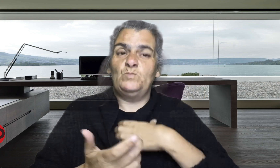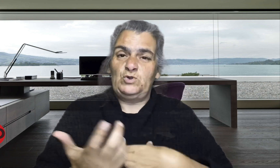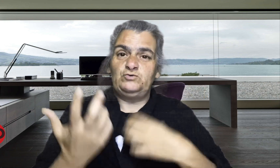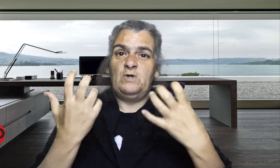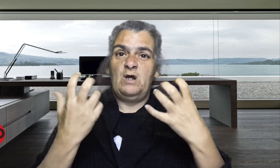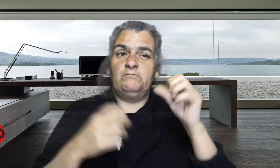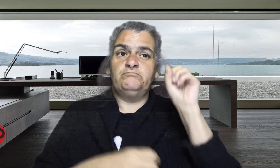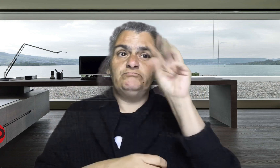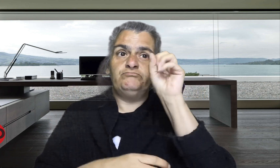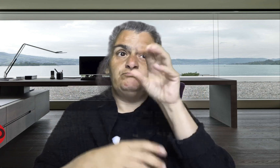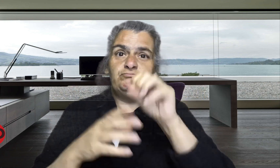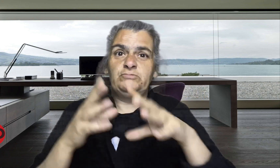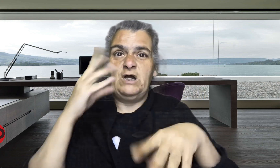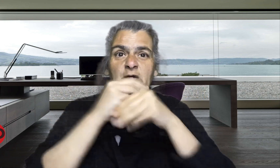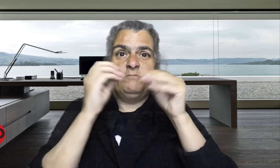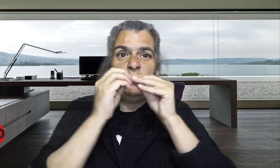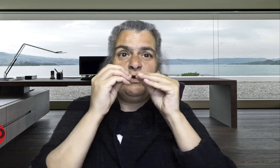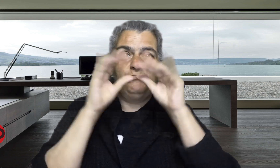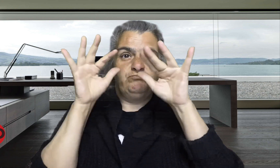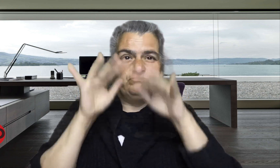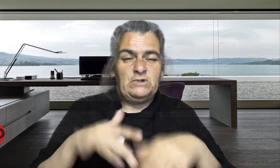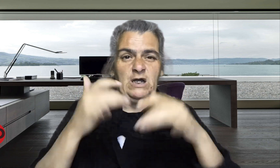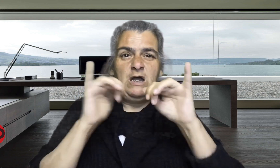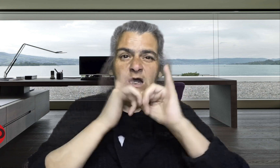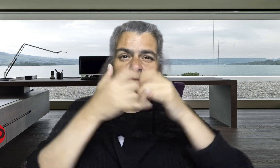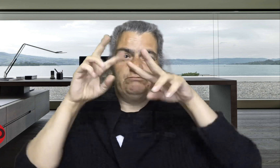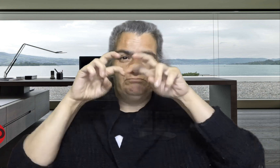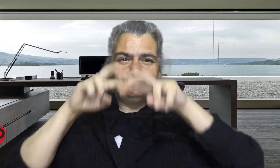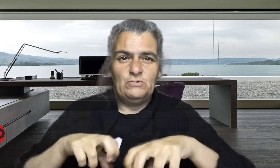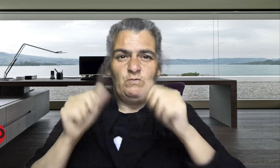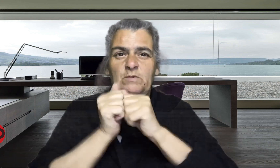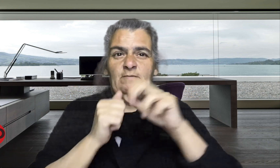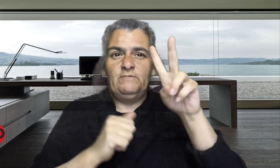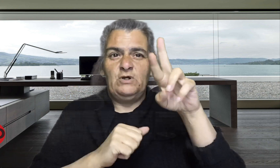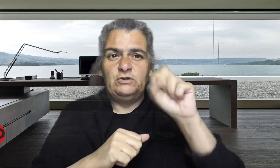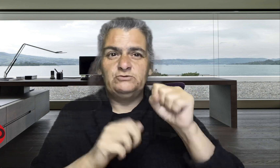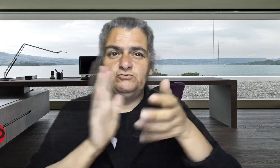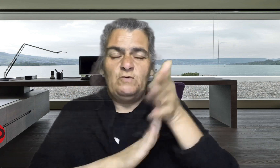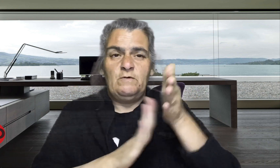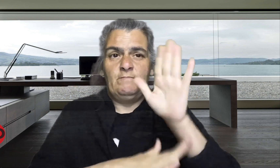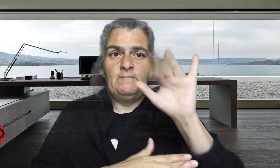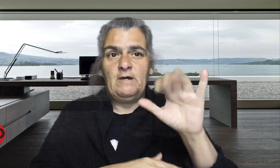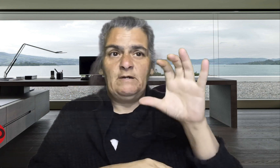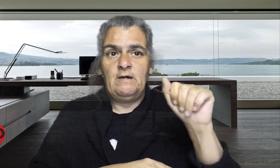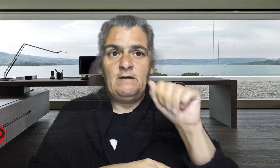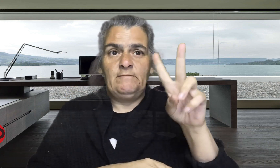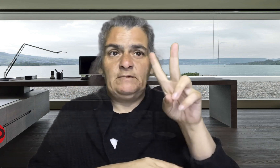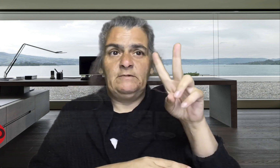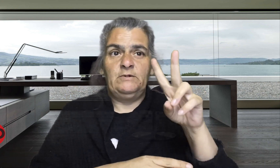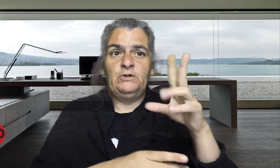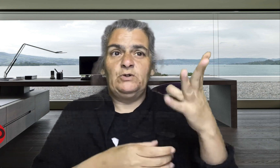budget based on how VRS is being run by CAV including but not limited